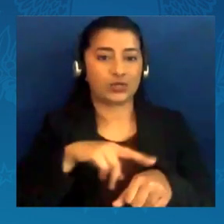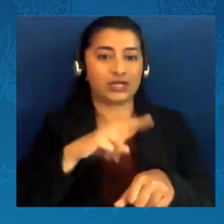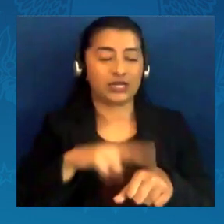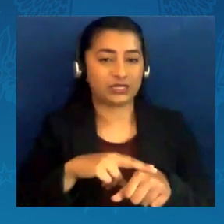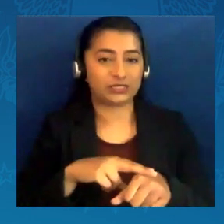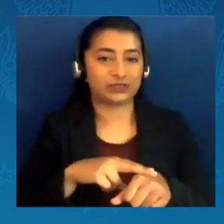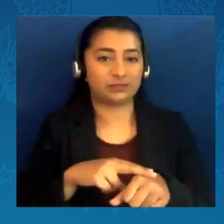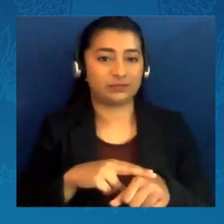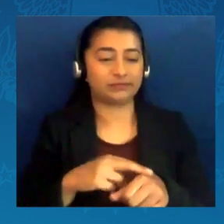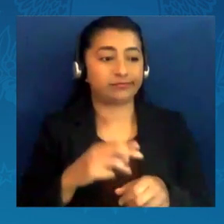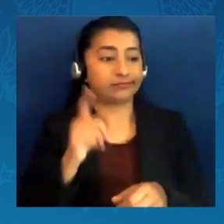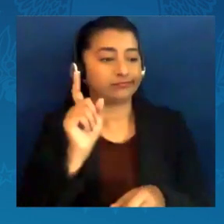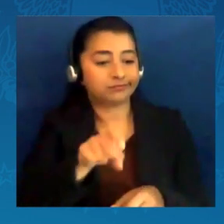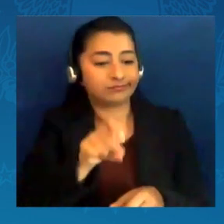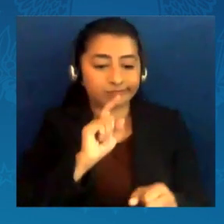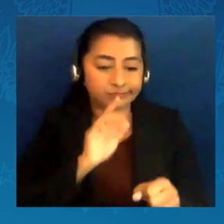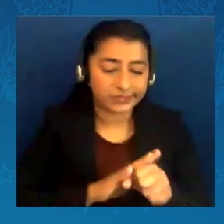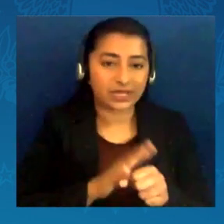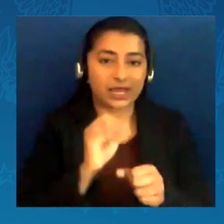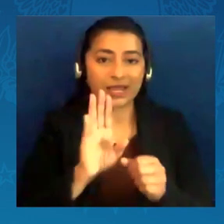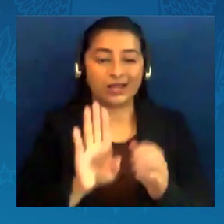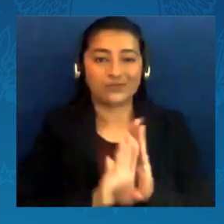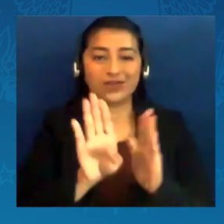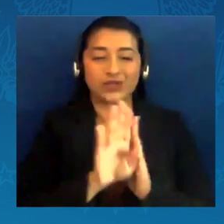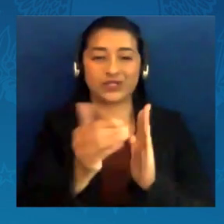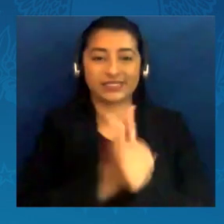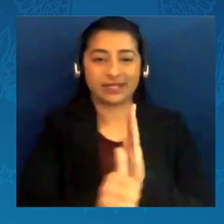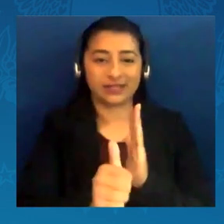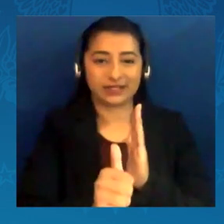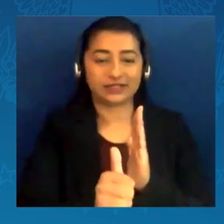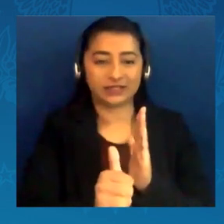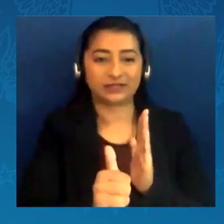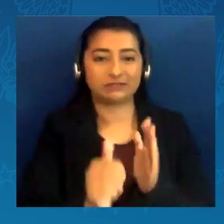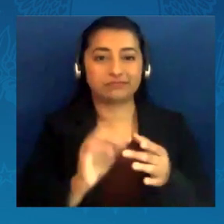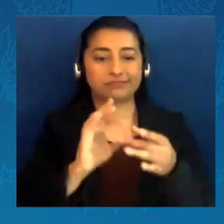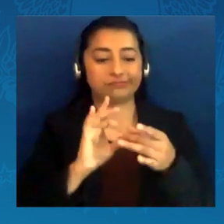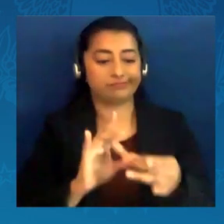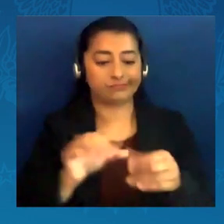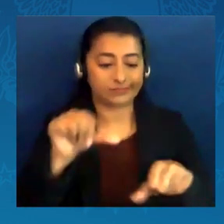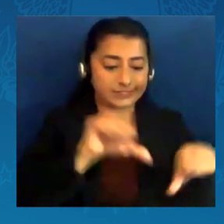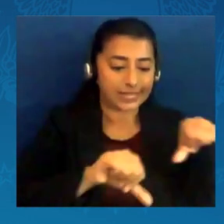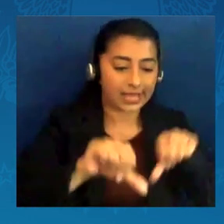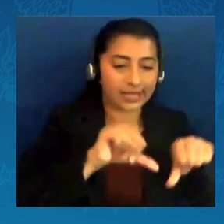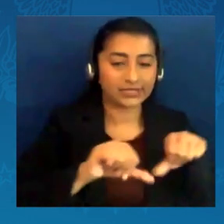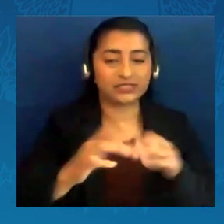and a development of skills around science and technology and engineering and math.